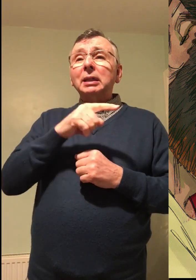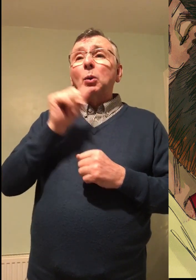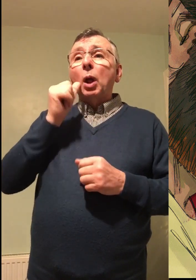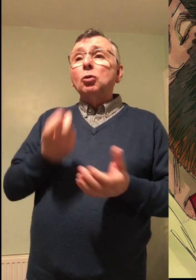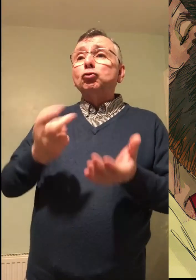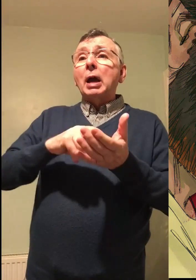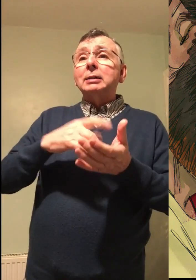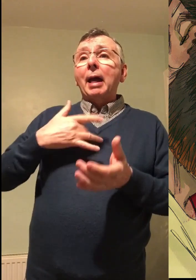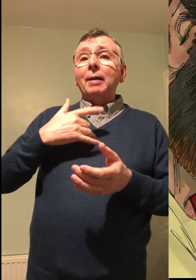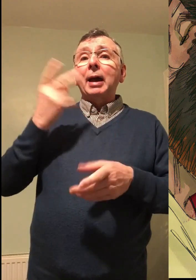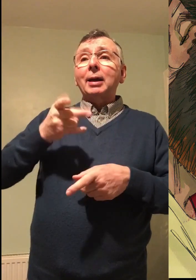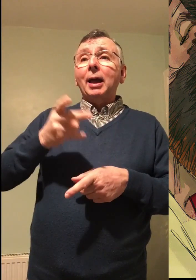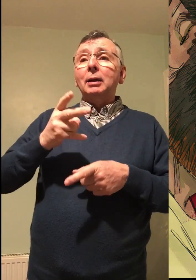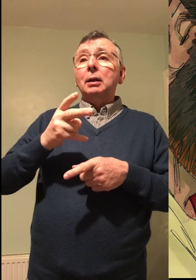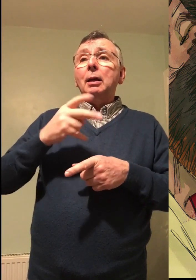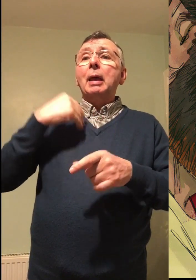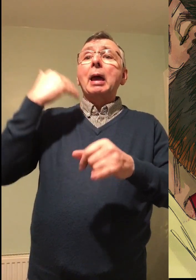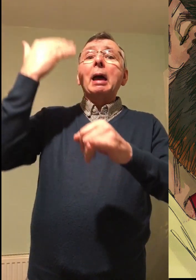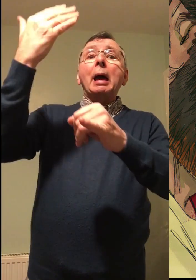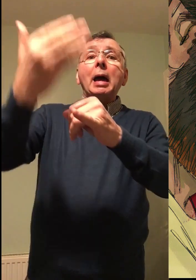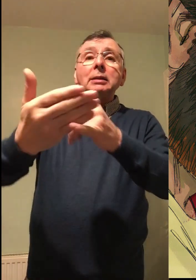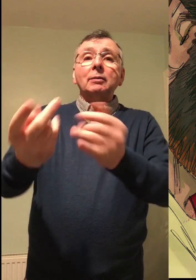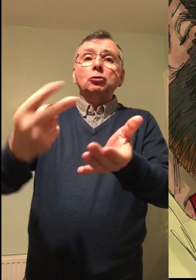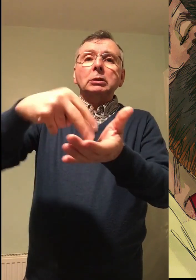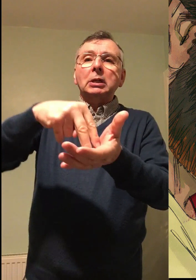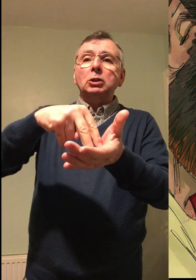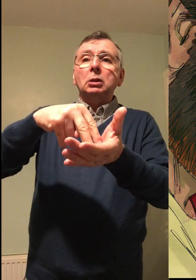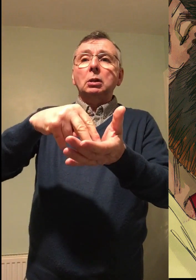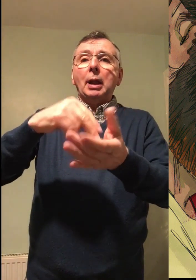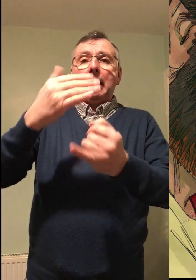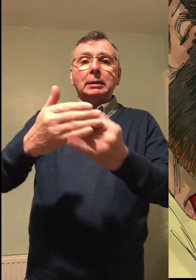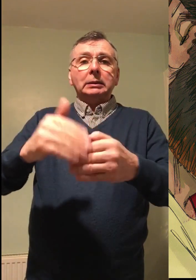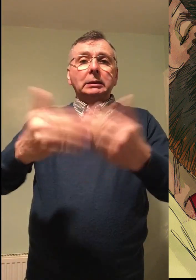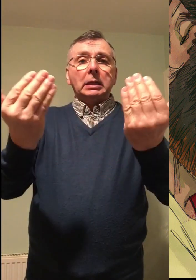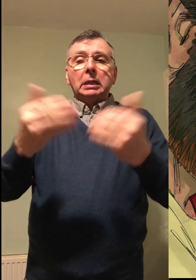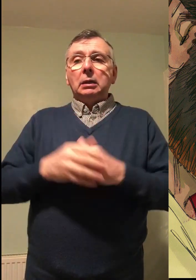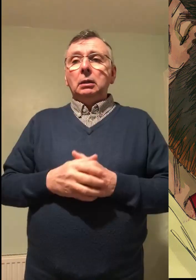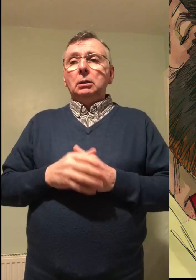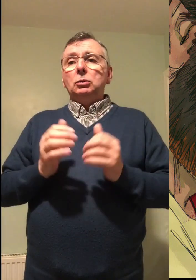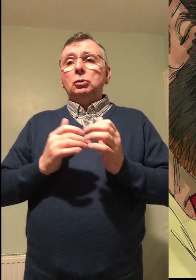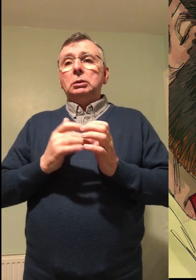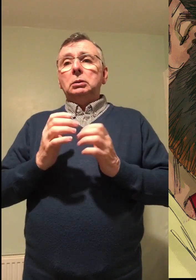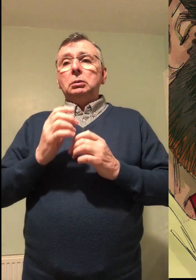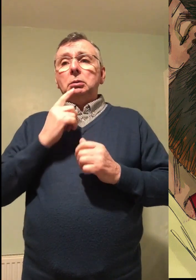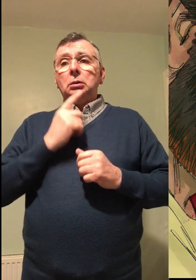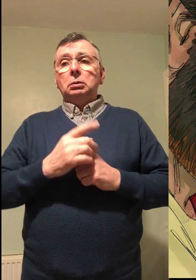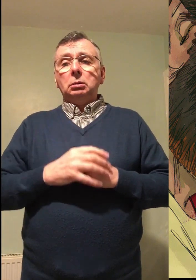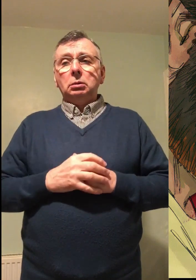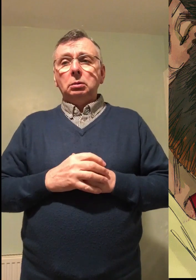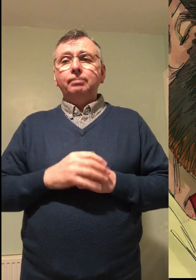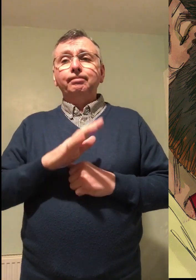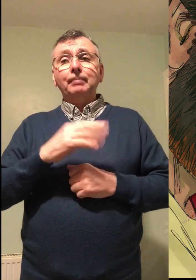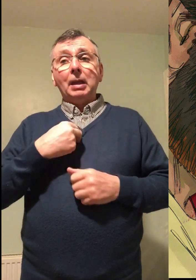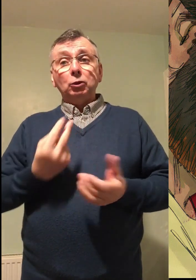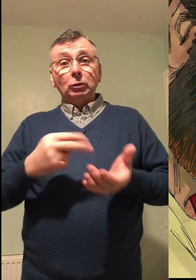Martha answered, “I know he will rise again in the resurrection at the last day.”